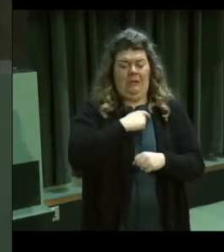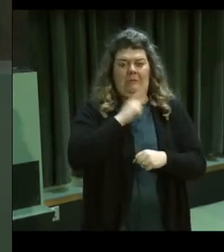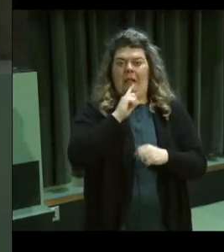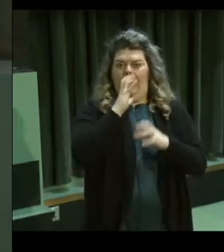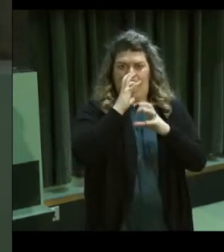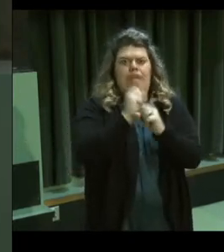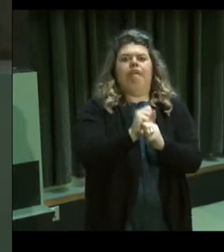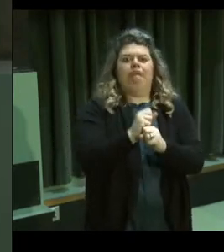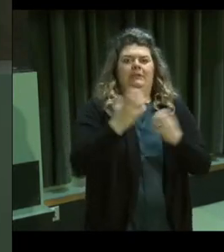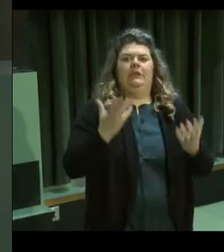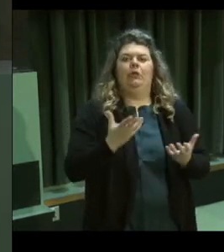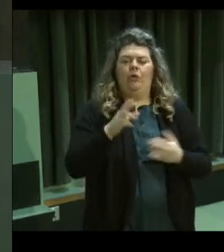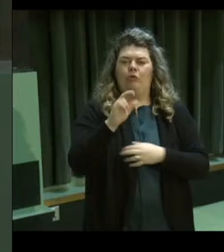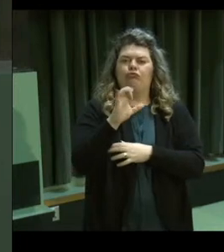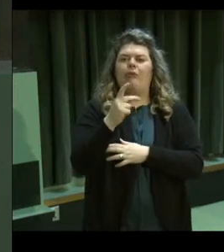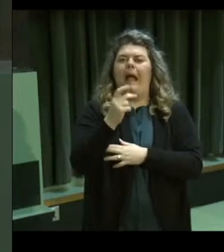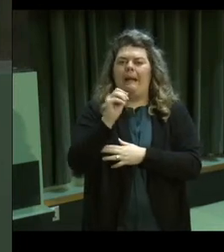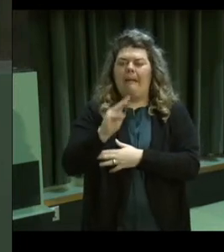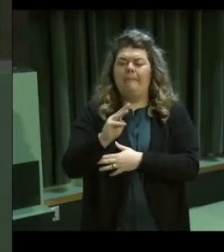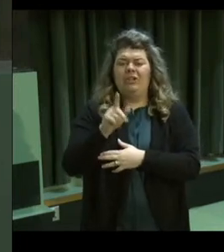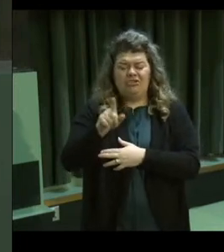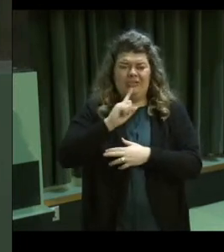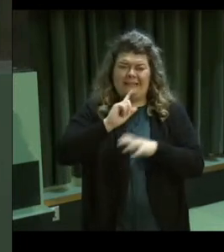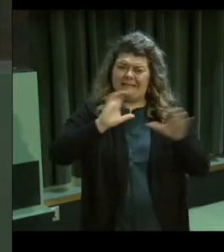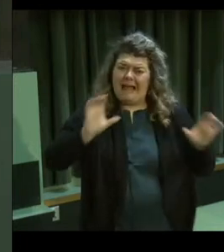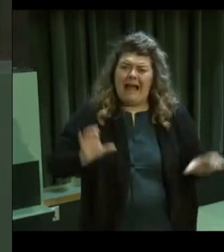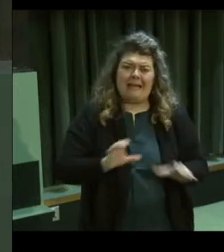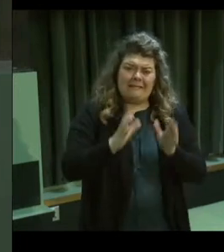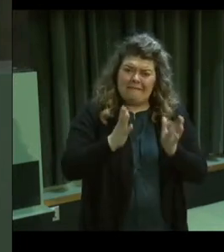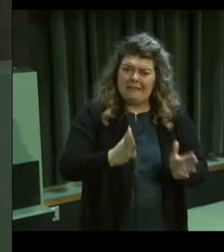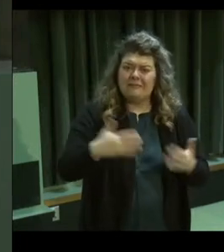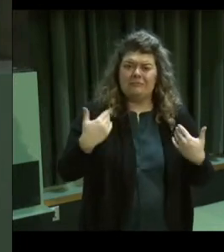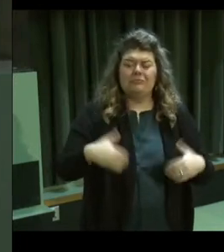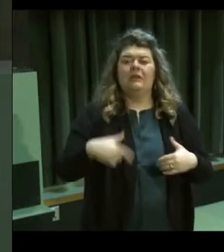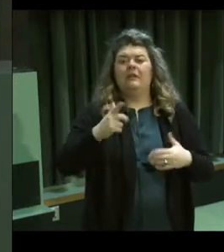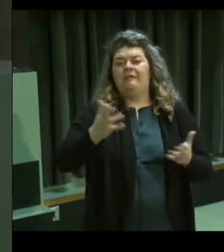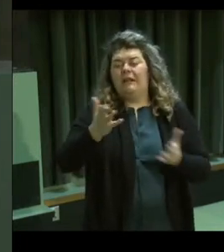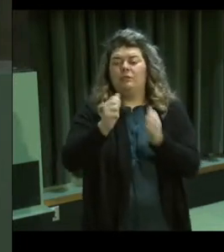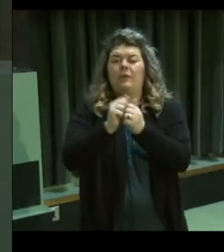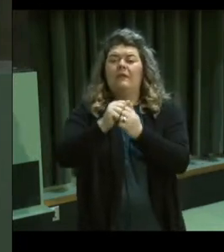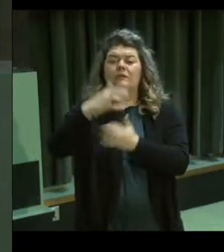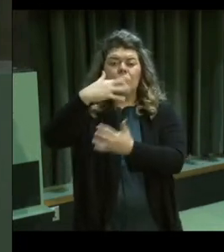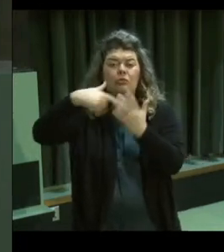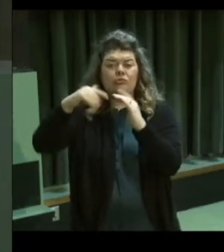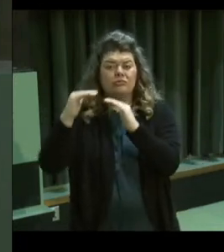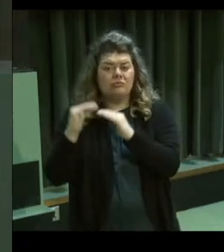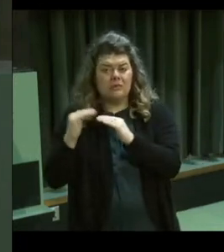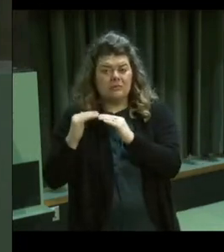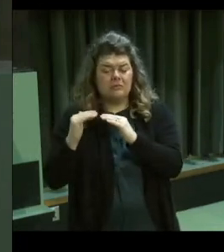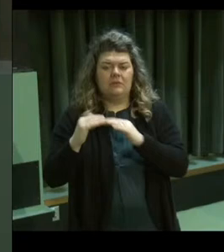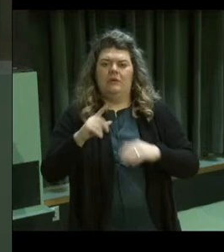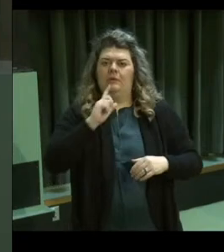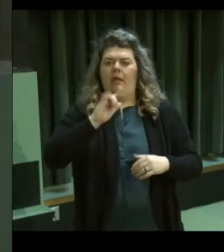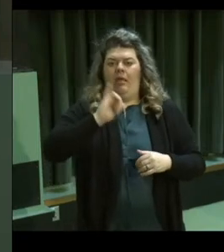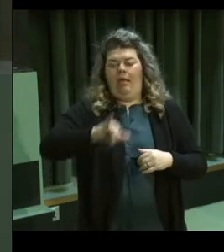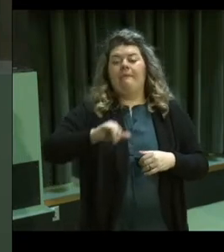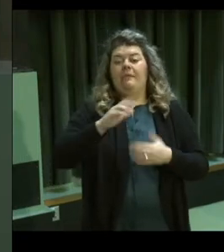Rackham, she has complemented her labor activism with an